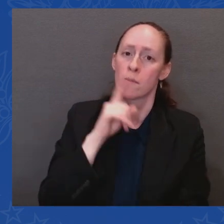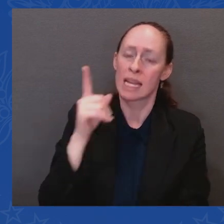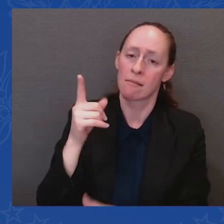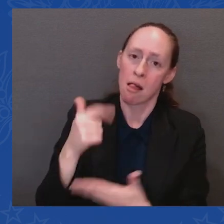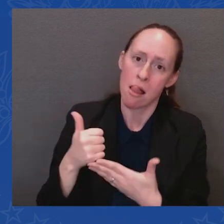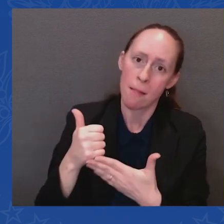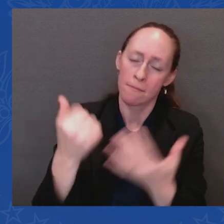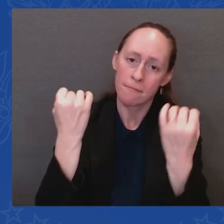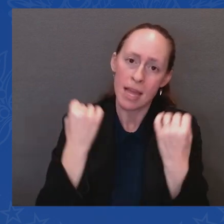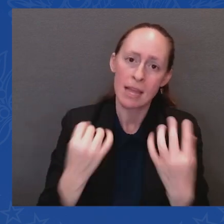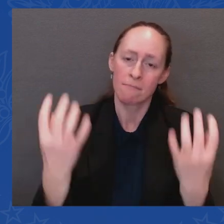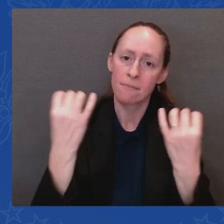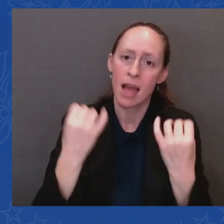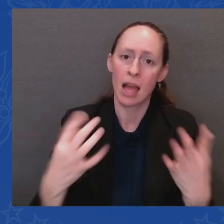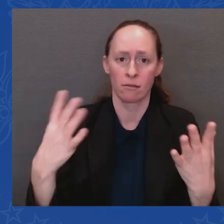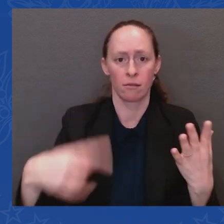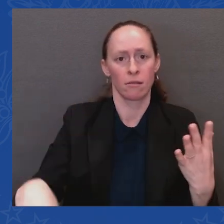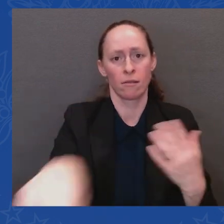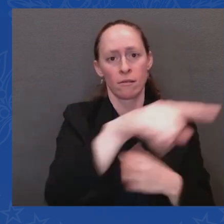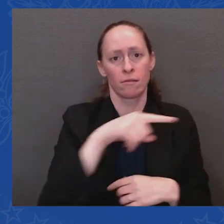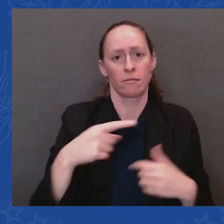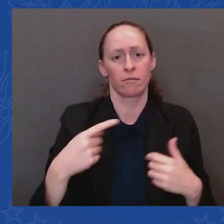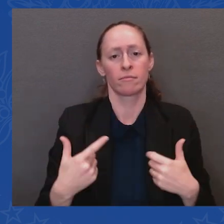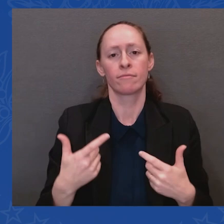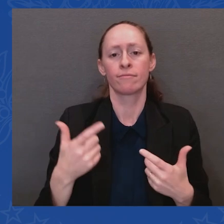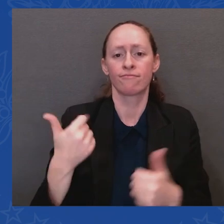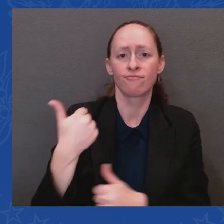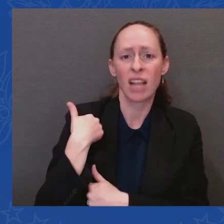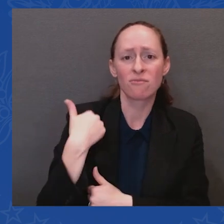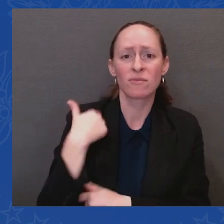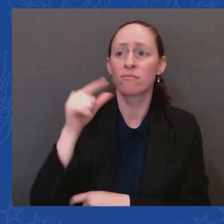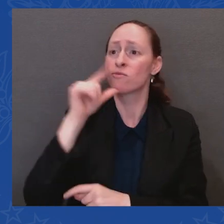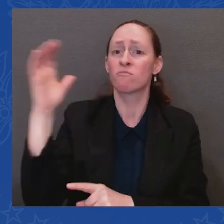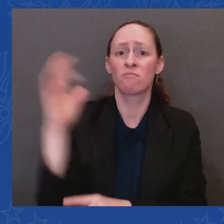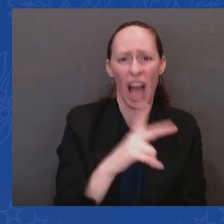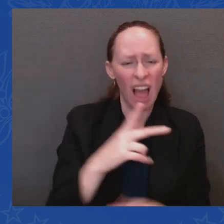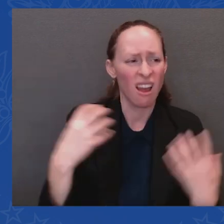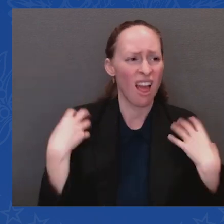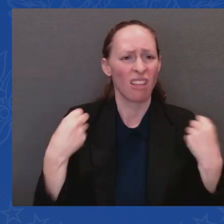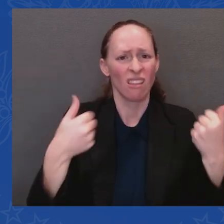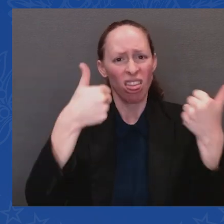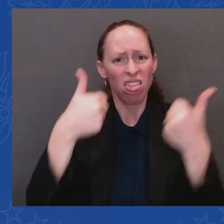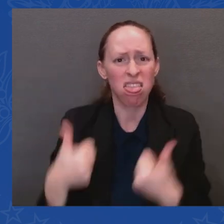and burn pits during their military service. Pits the size of football fields